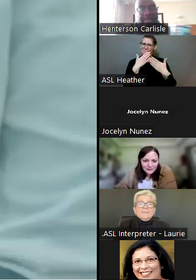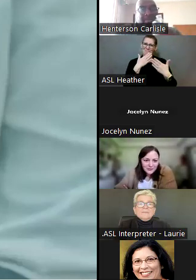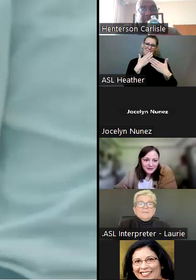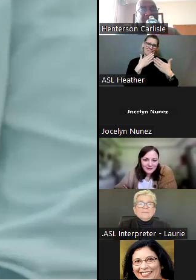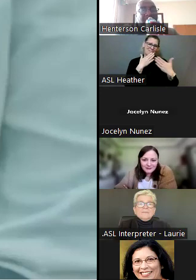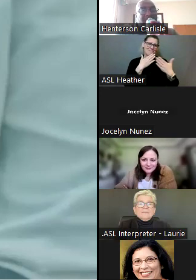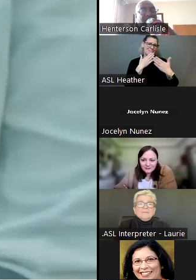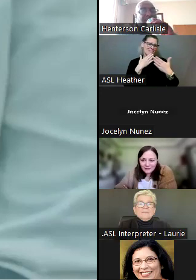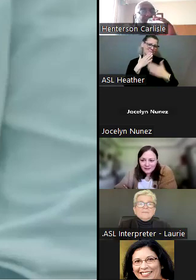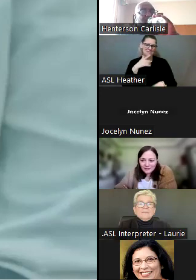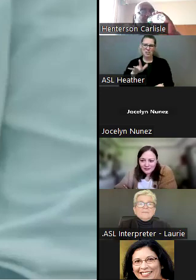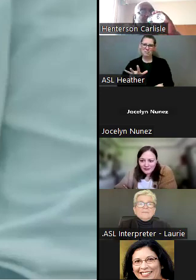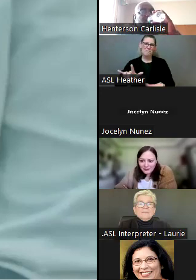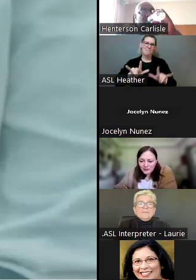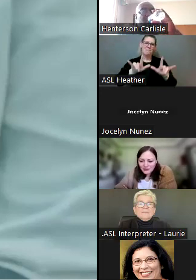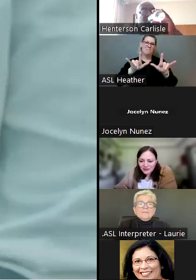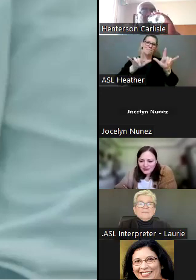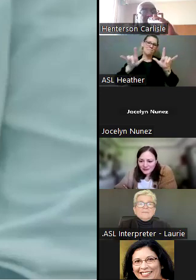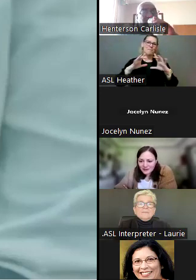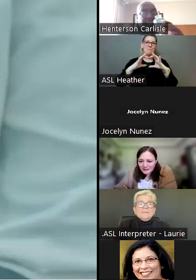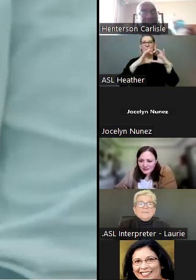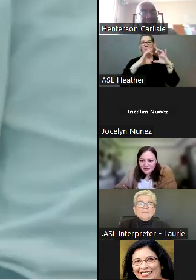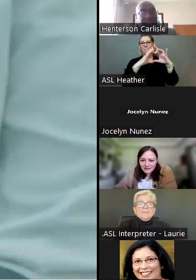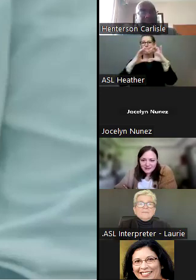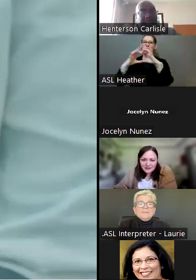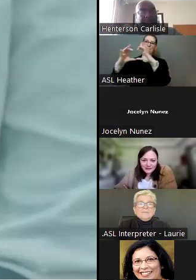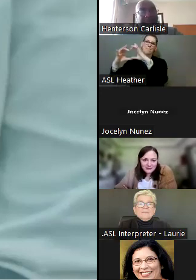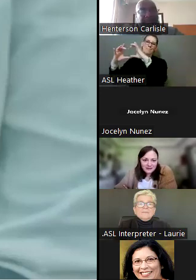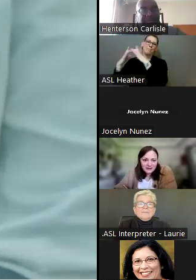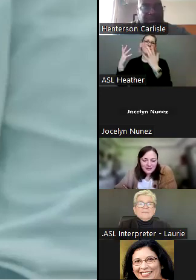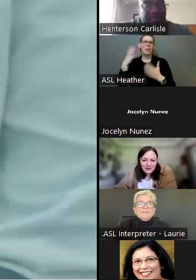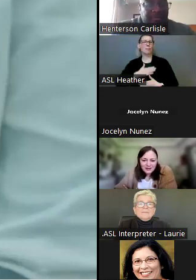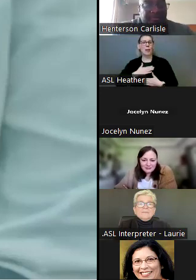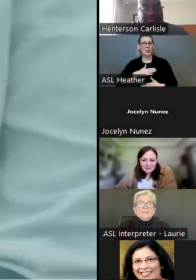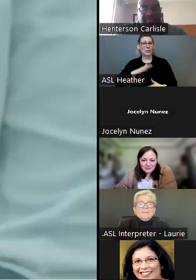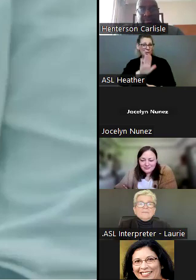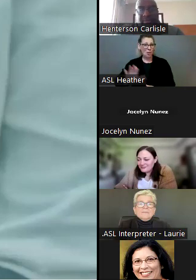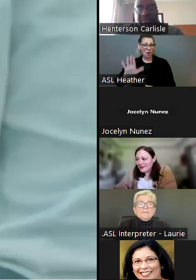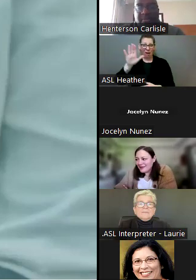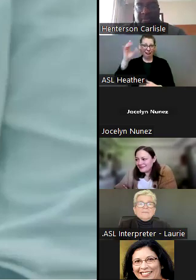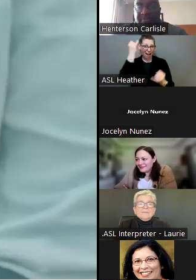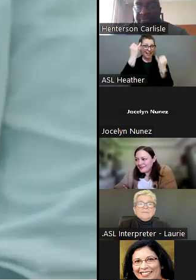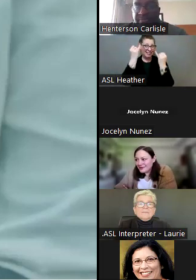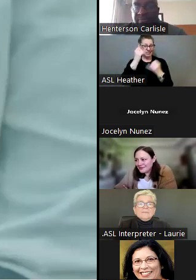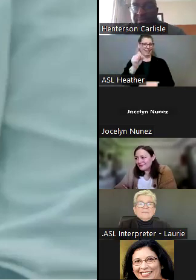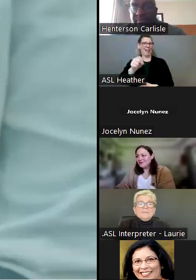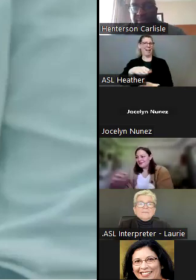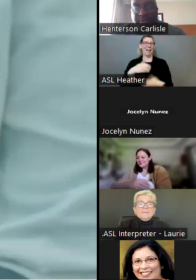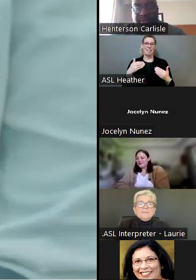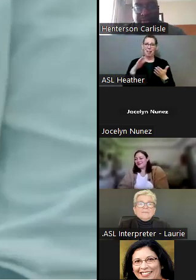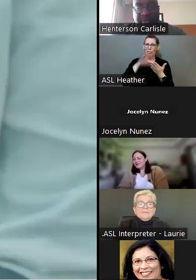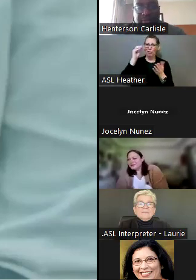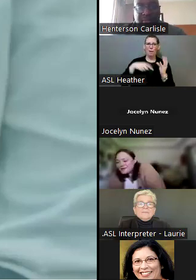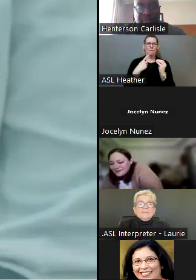everybody. I appreciate these ideas and yeah, learning from your experience with all of the